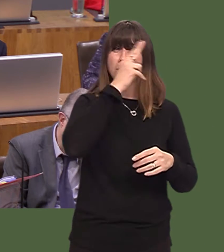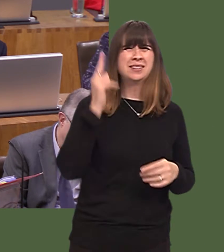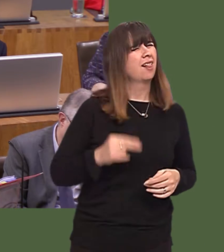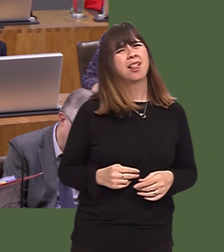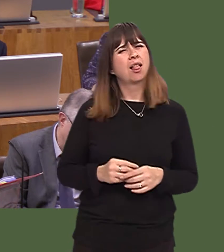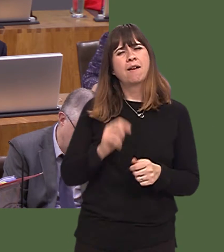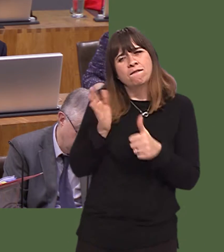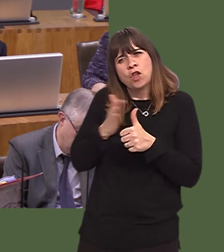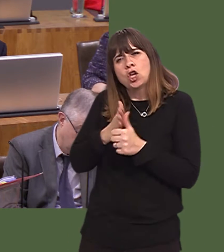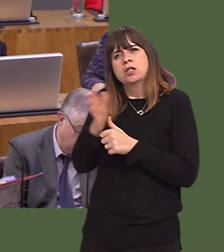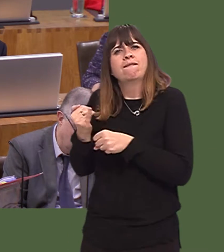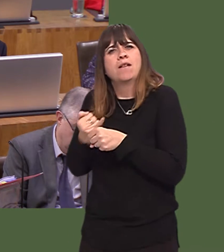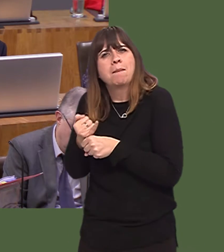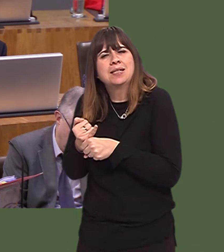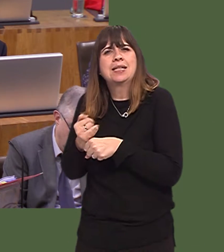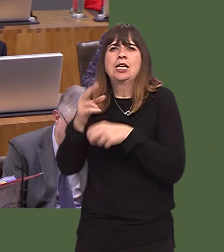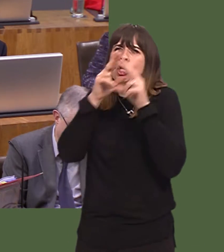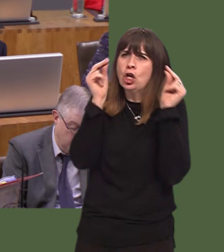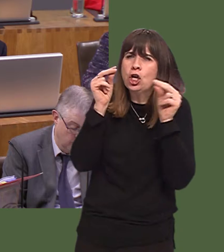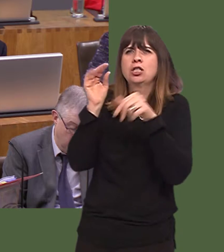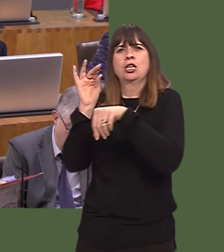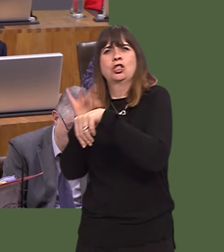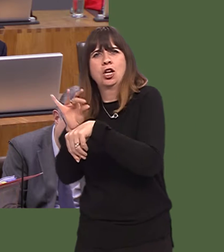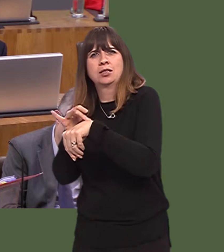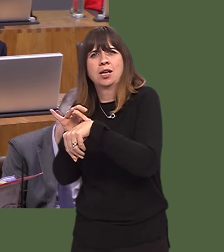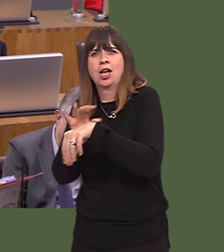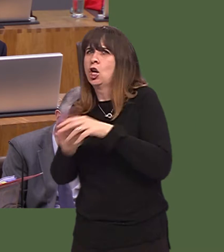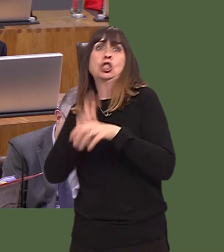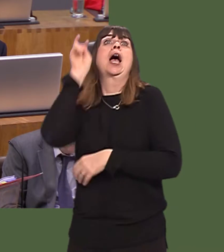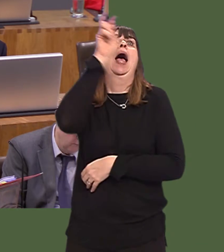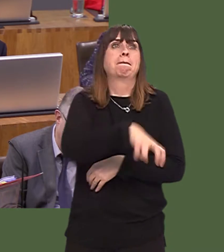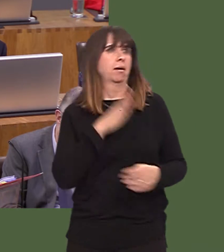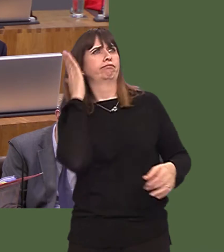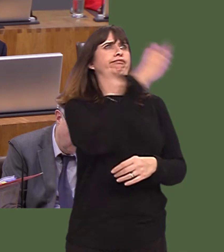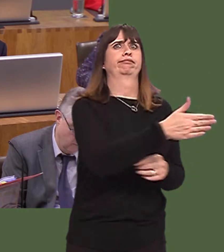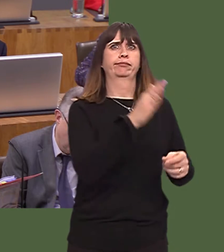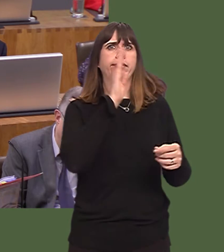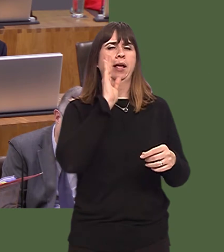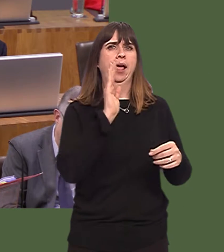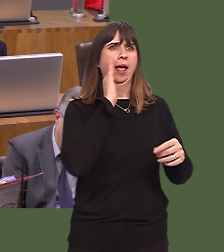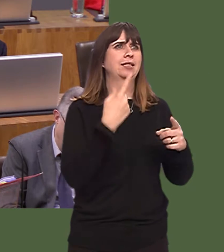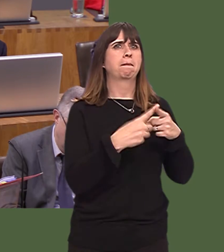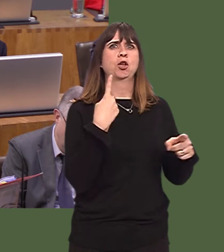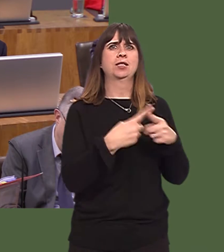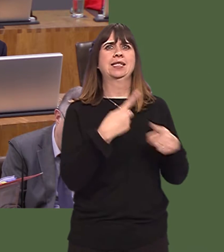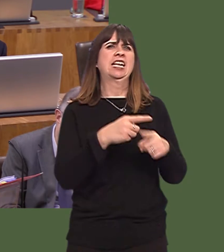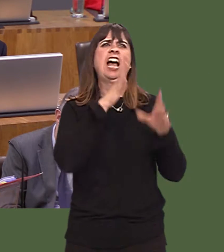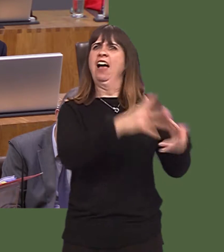out-of-hours GP cover. All these are alternativesódonít just default to A&E simply because A&E canít turn you awayí.